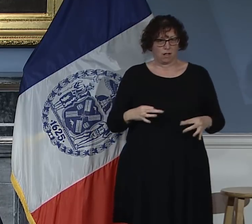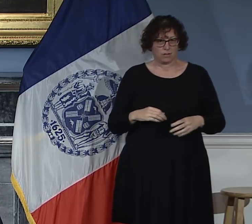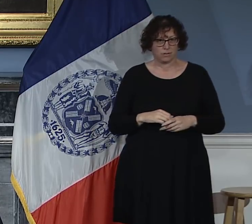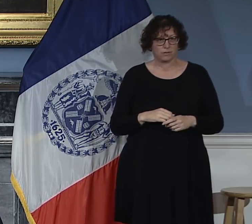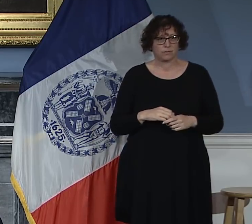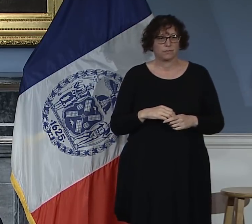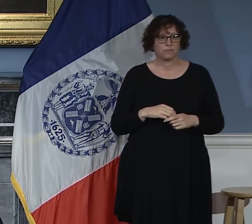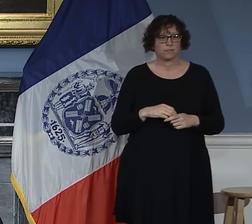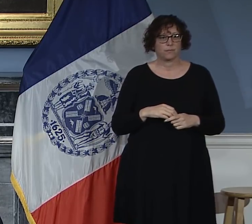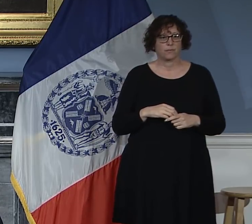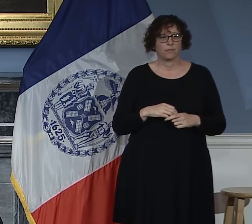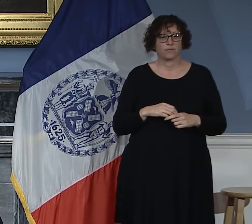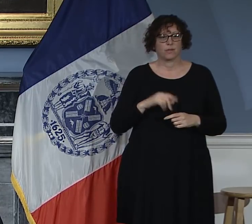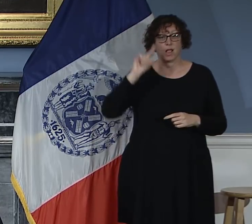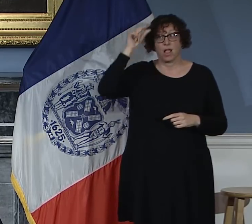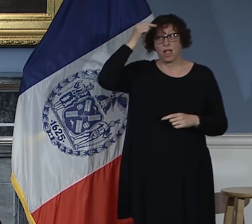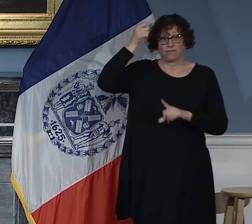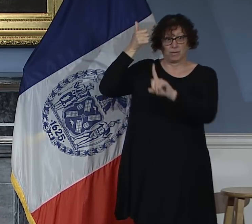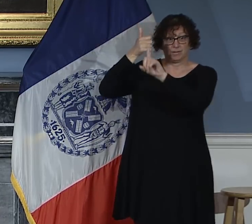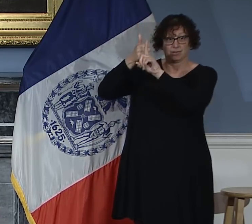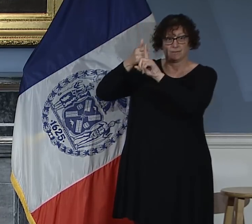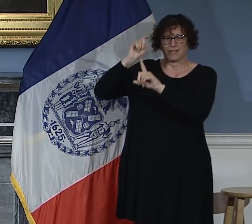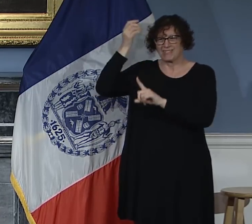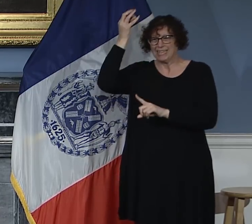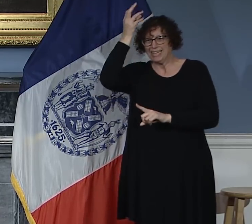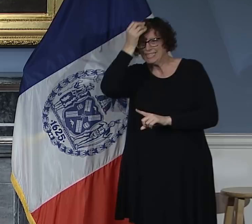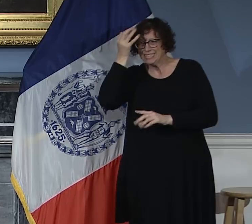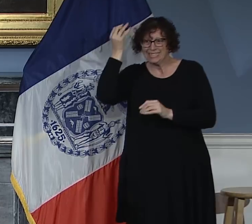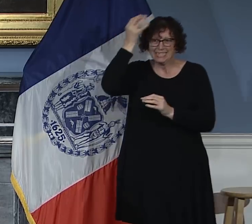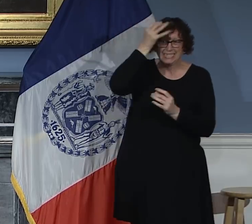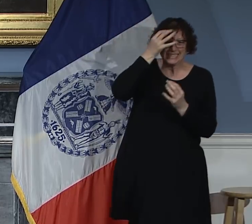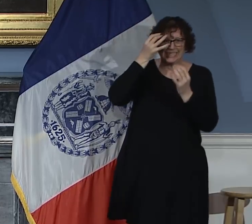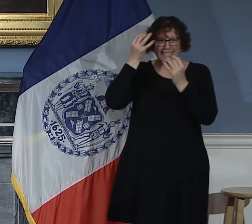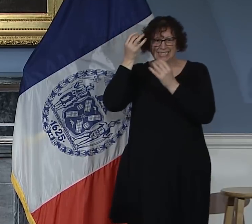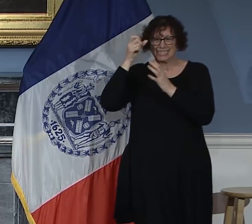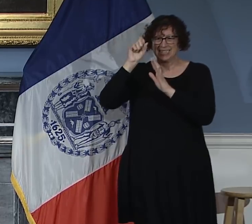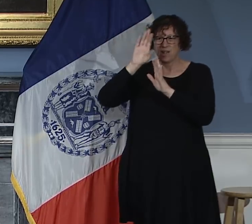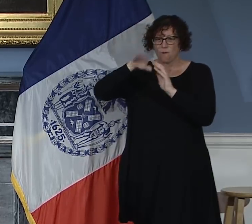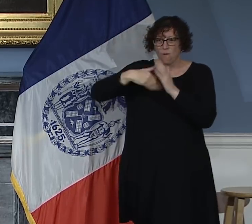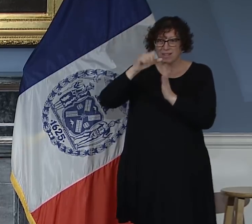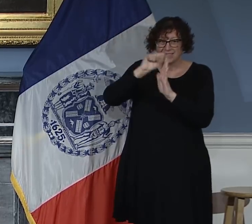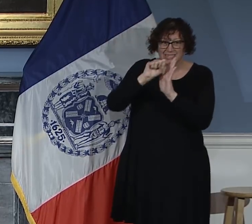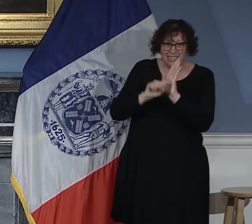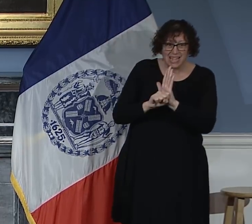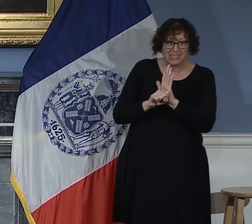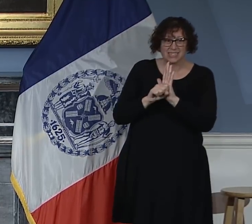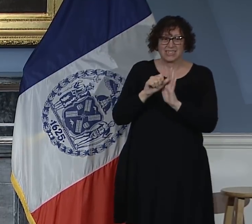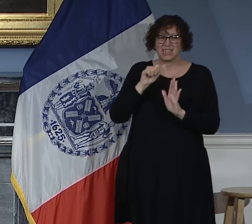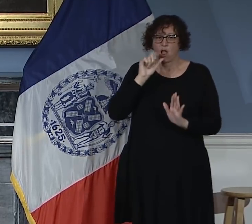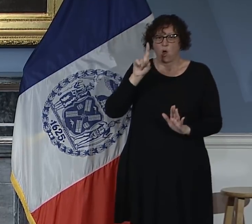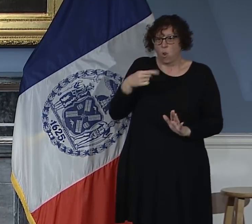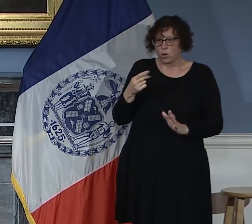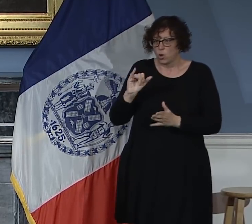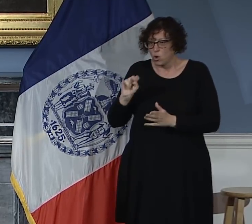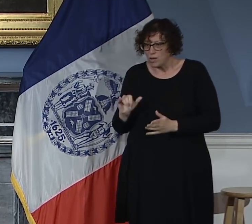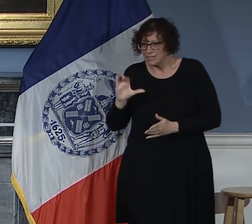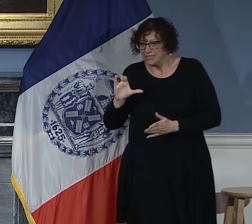WHAT I THINK WE ENEDHE RE . IL ASON UDERSTAND HE HAS TO THINK ABOUT THE ENTIRE STATE. HE HAS TO THINK